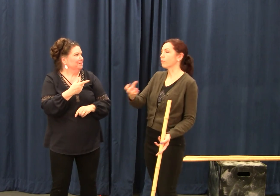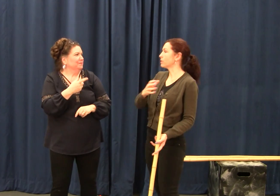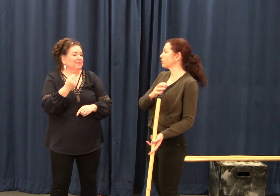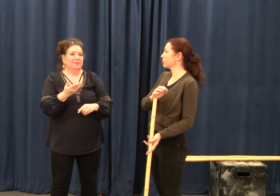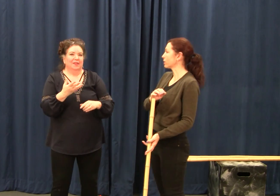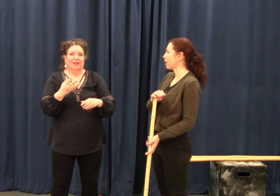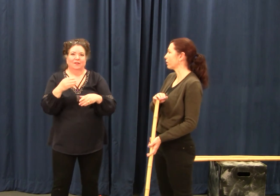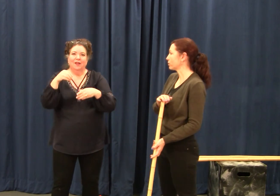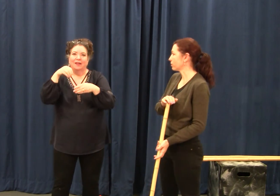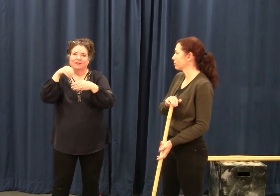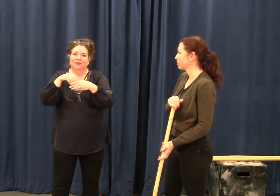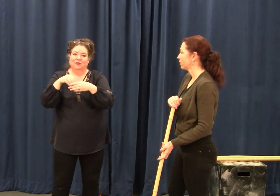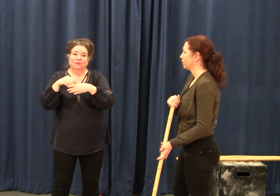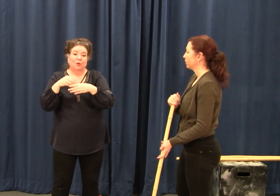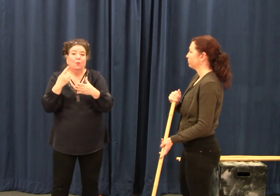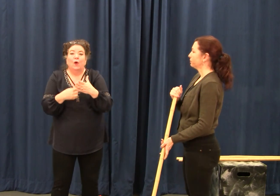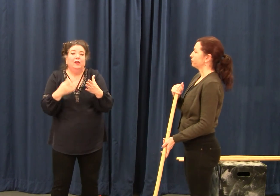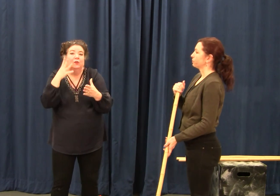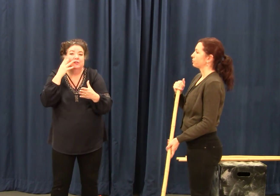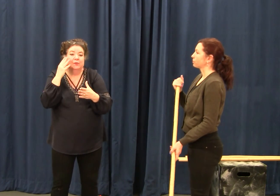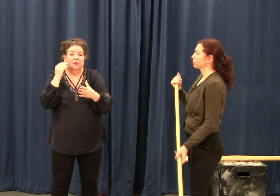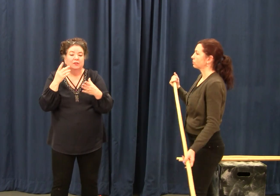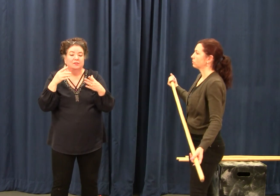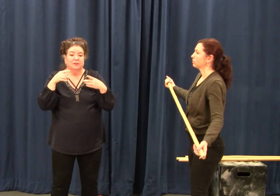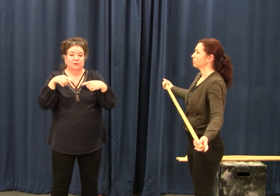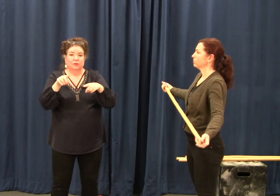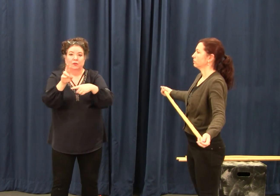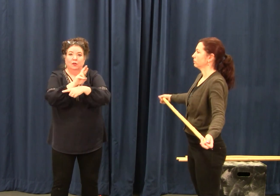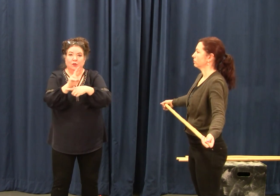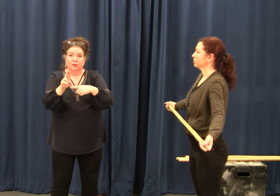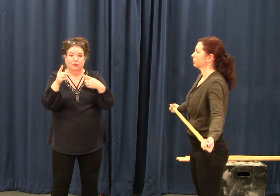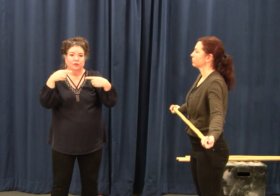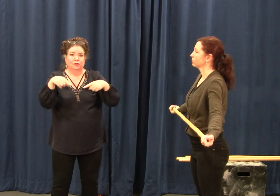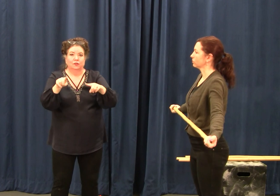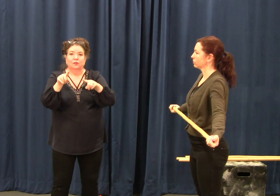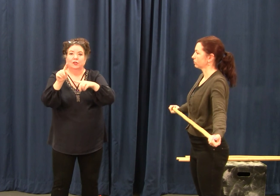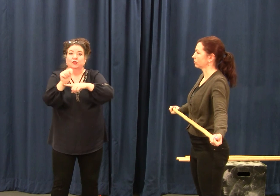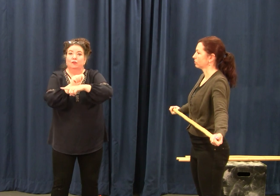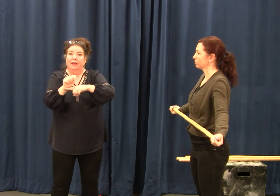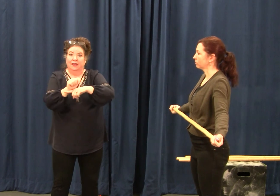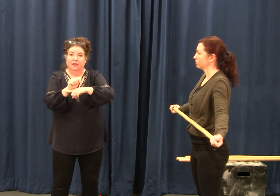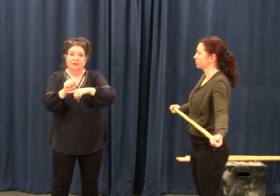put them into those characters. (Luane) What you experienced during rehearsal, during training,